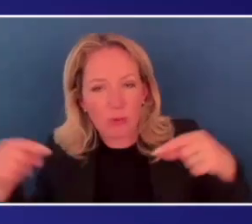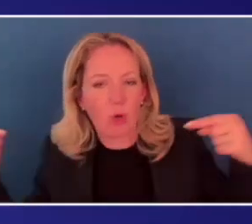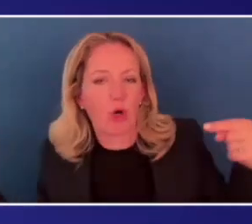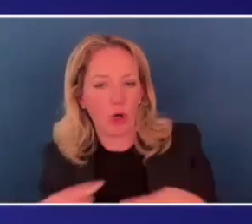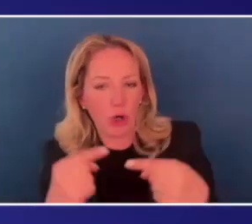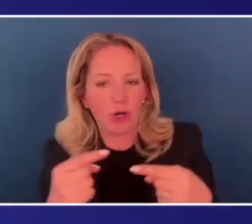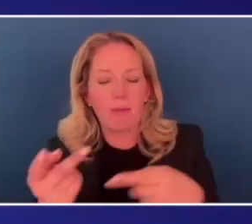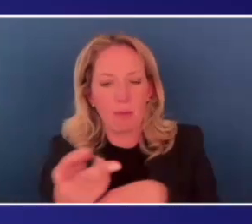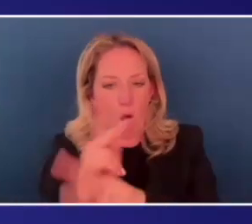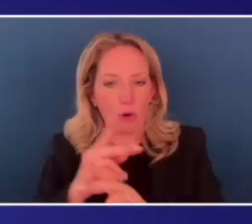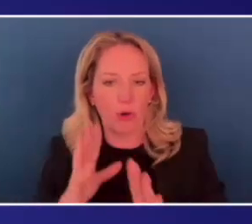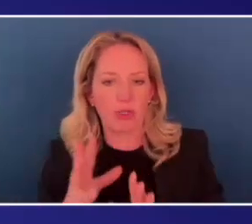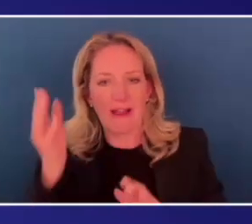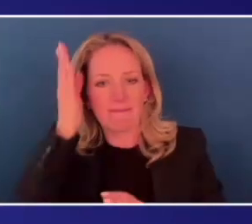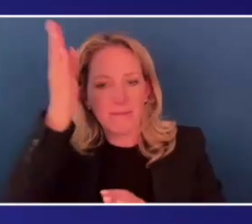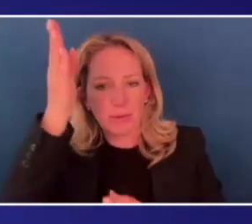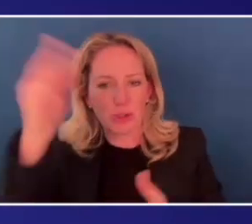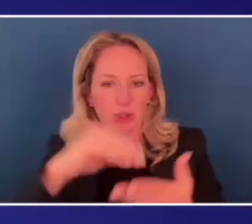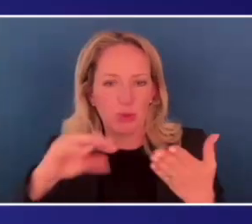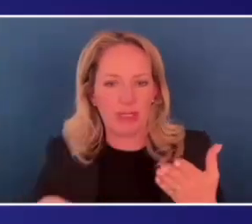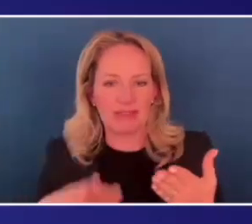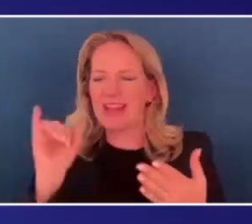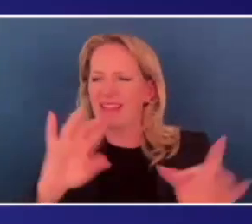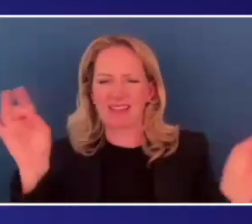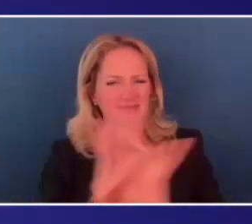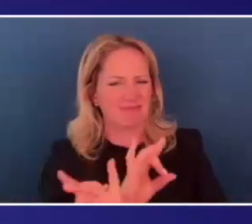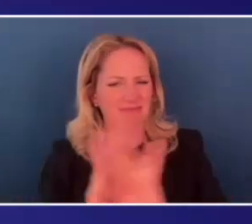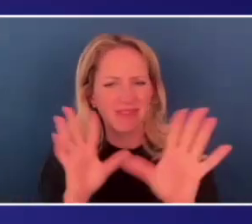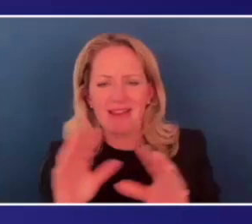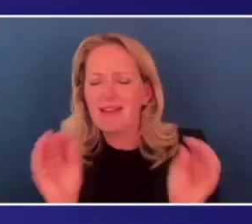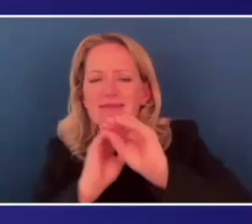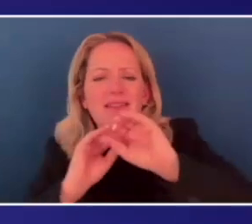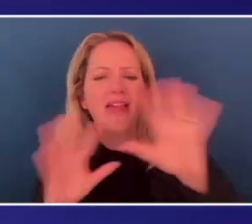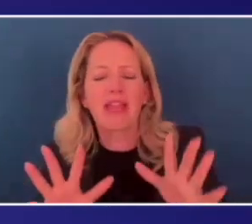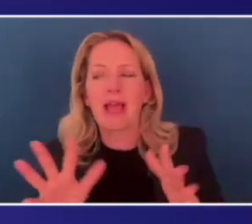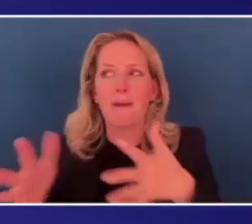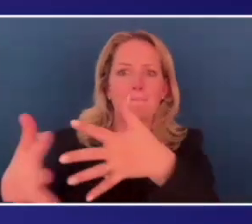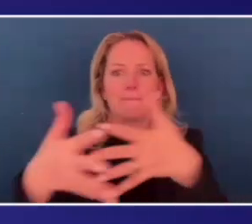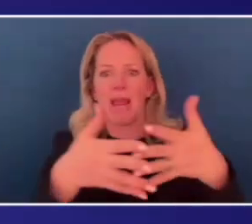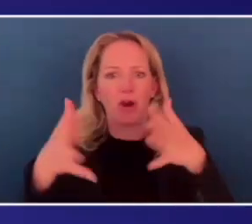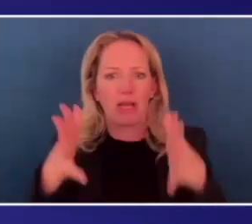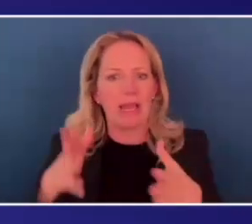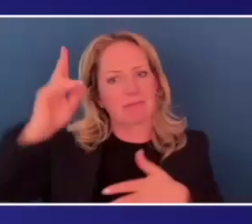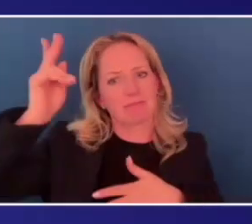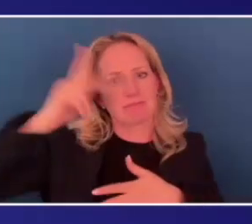There's nothing American about coming here and saying like we're gonna hurt you and we're gonna harm you.